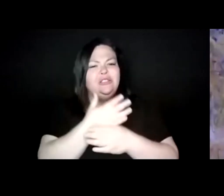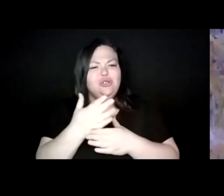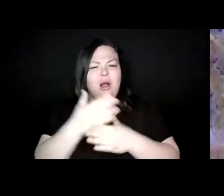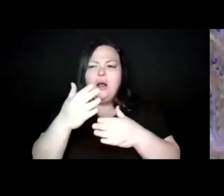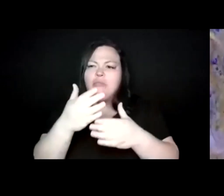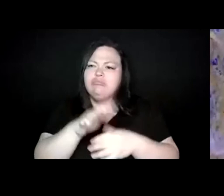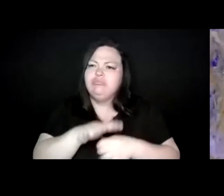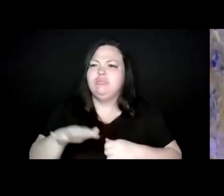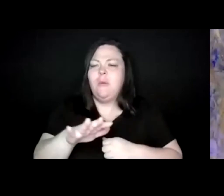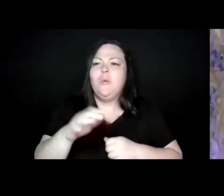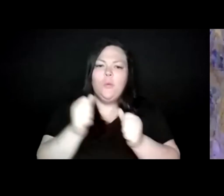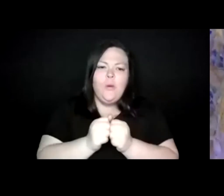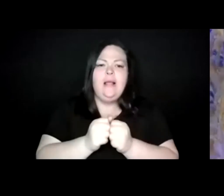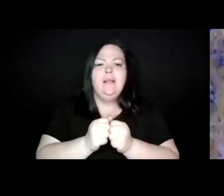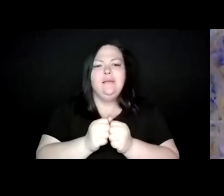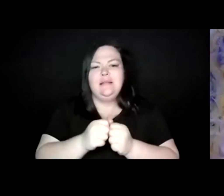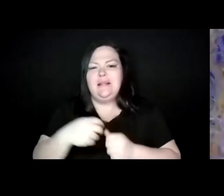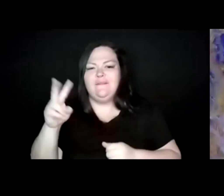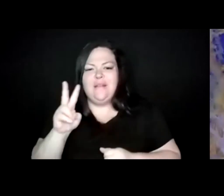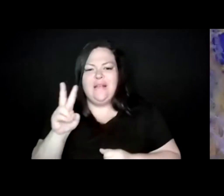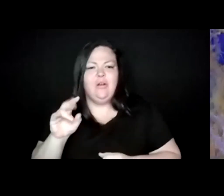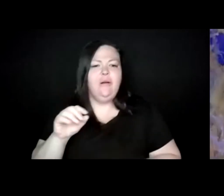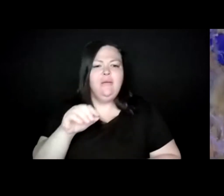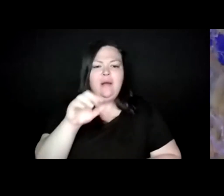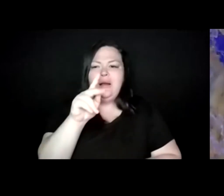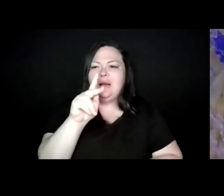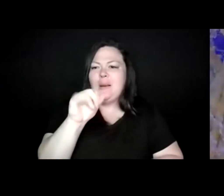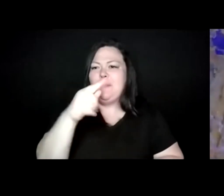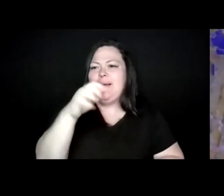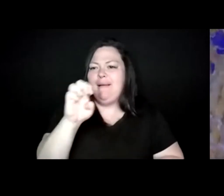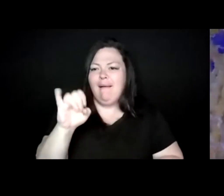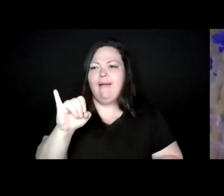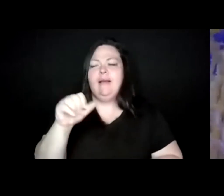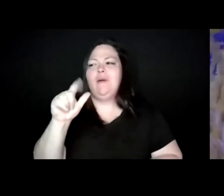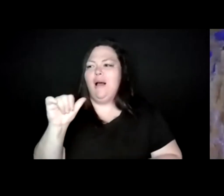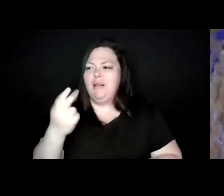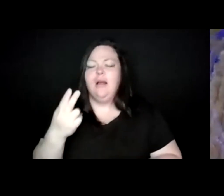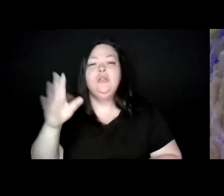the potency of vinegar, of kape, of alak. your cousins back home used to hold all-night